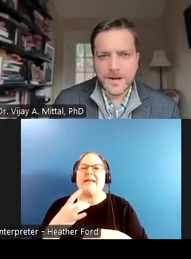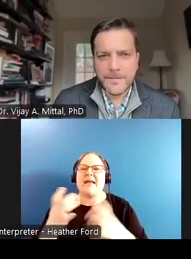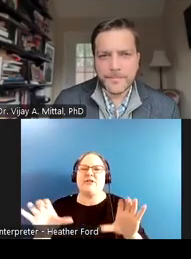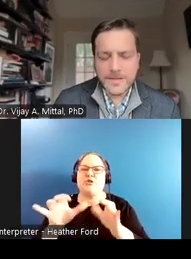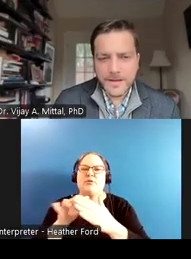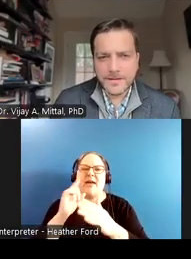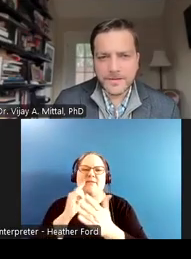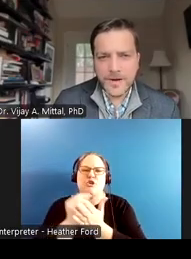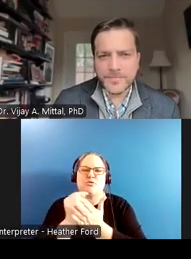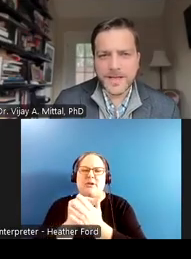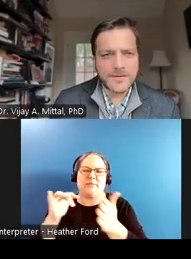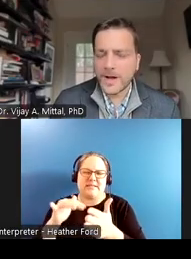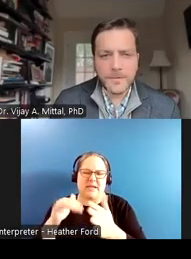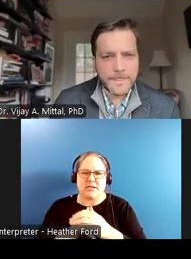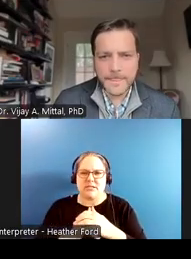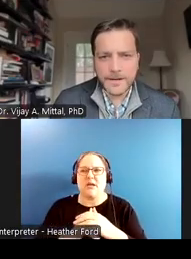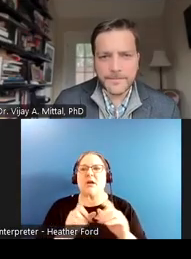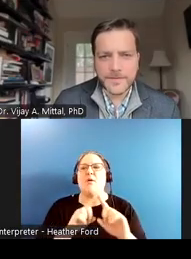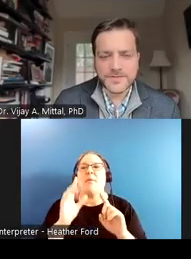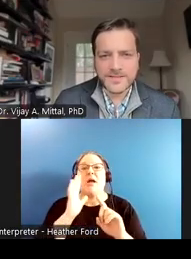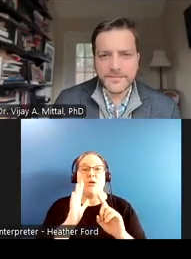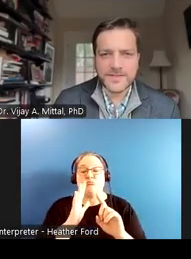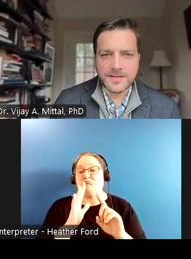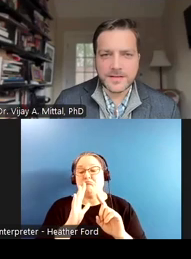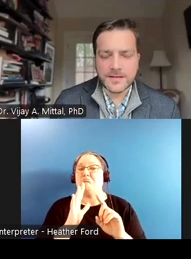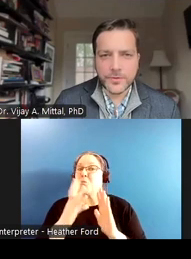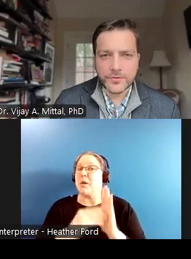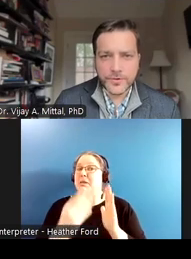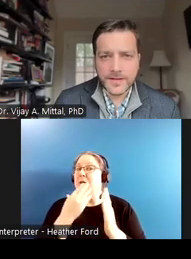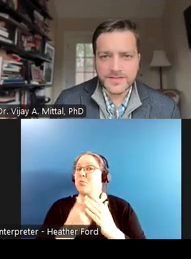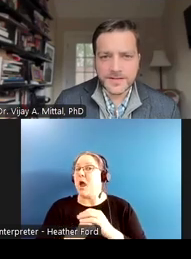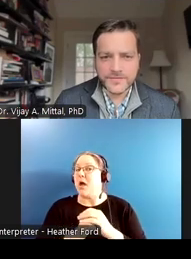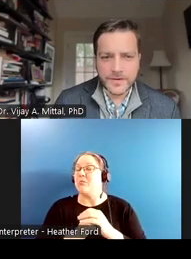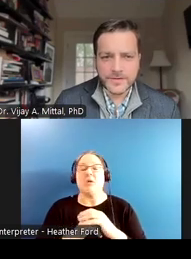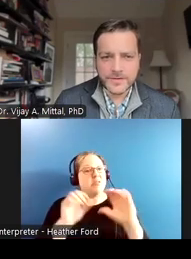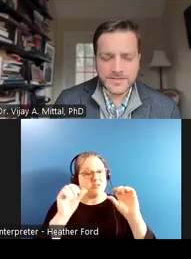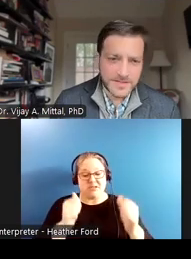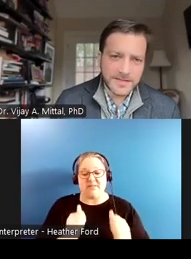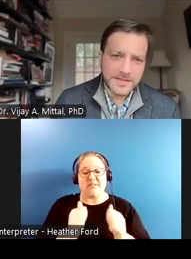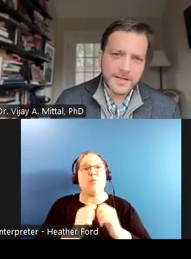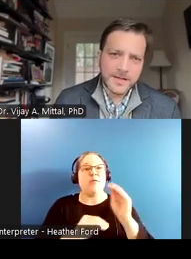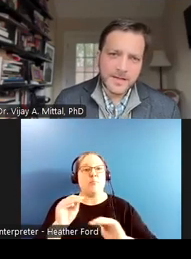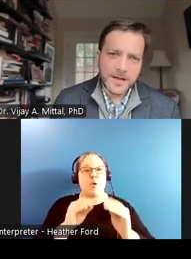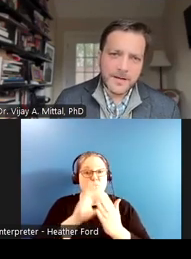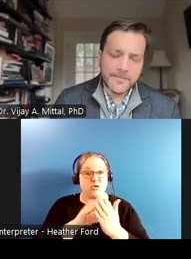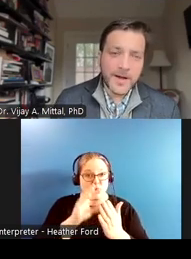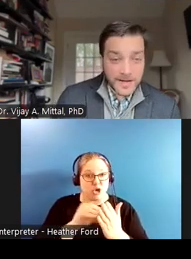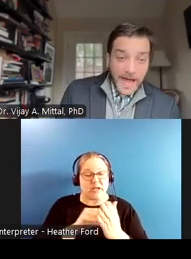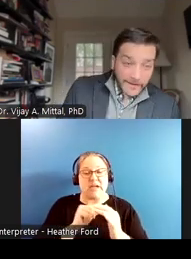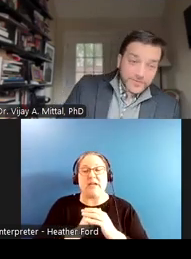Um but it replicated well. Um there's a deficit in motor learning. it's fairly distinct. Um but after